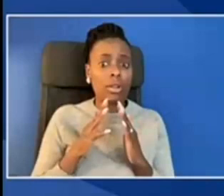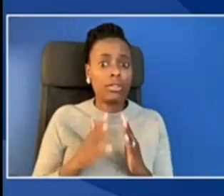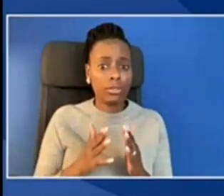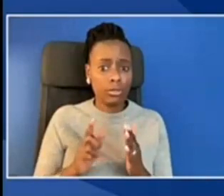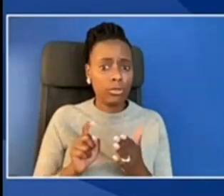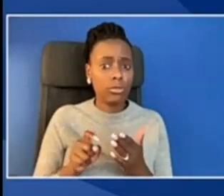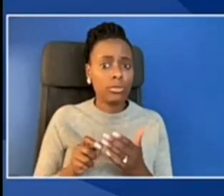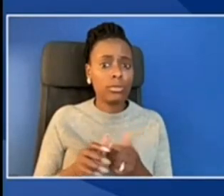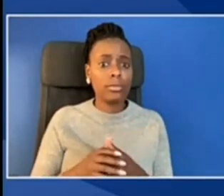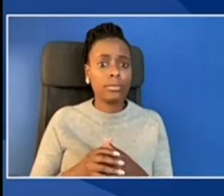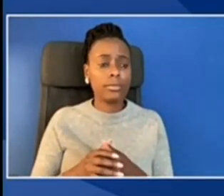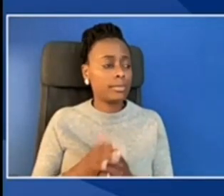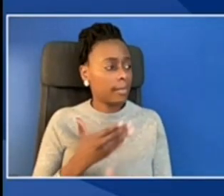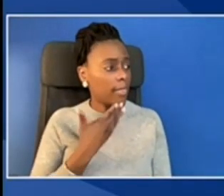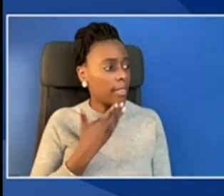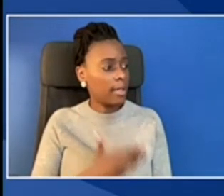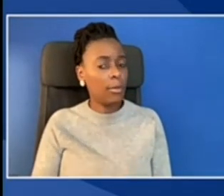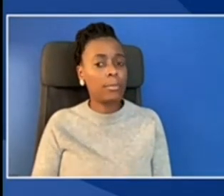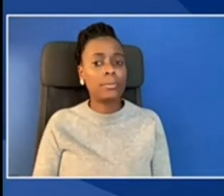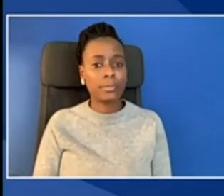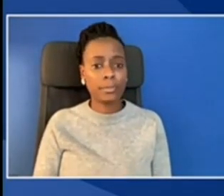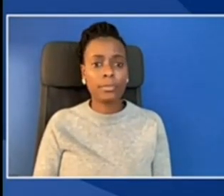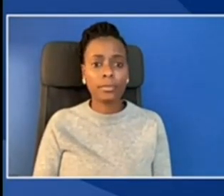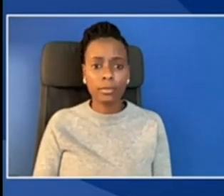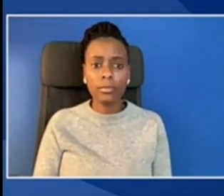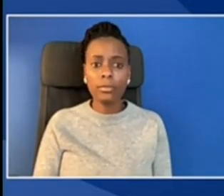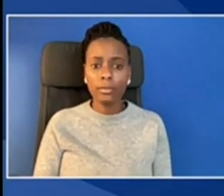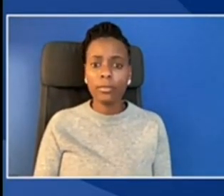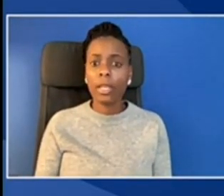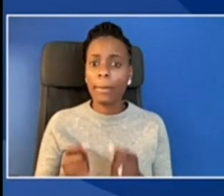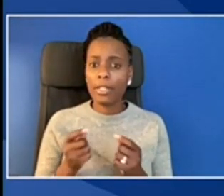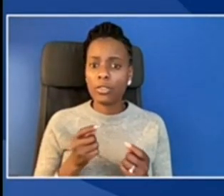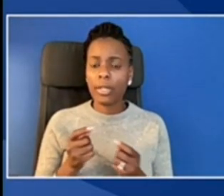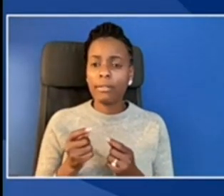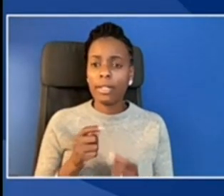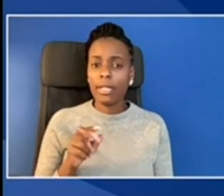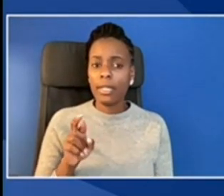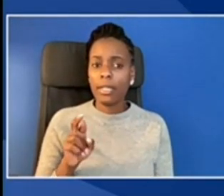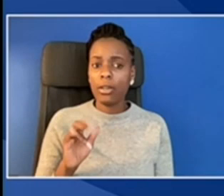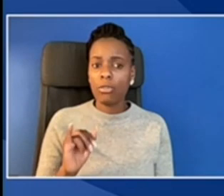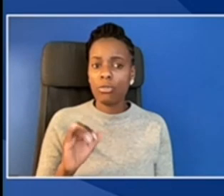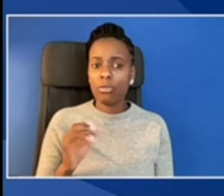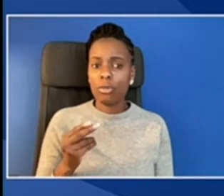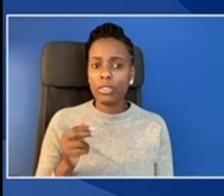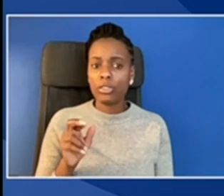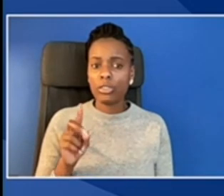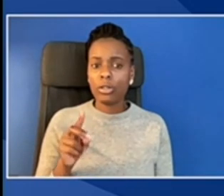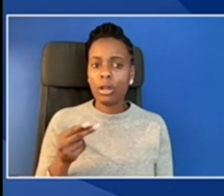Thank you very much. Administratively, Richard Haase is back in as primary at the table.